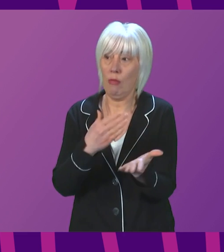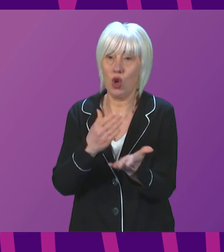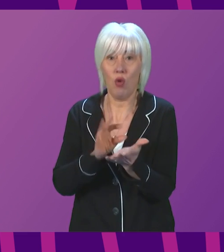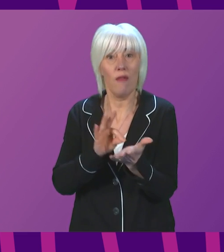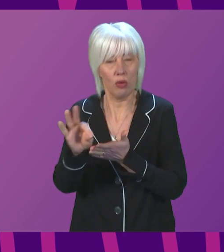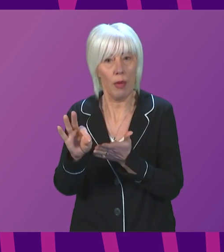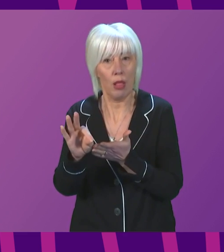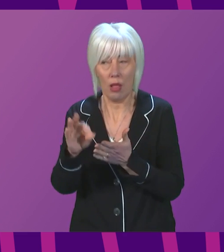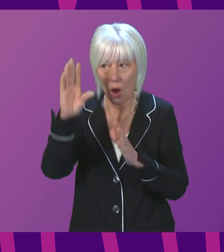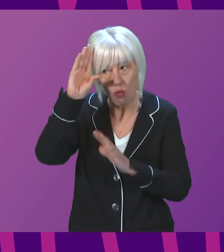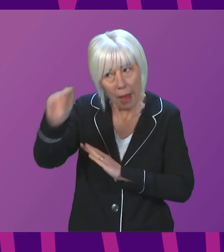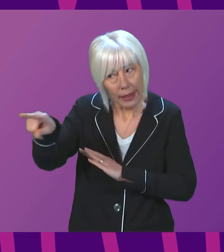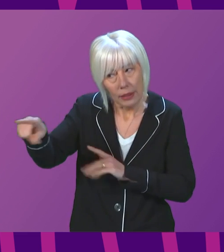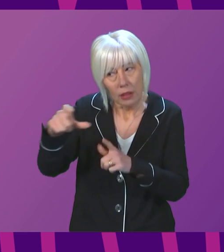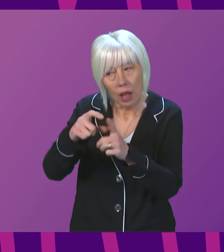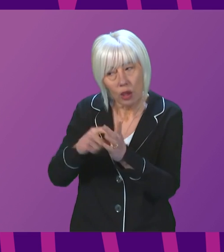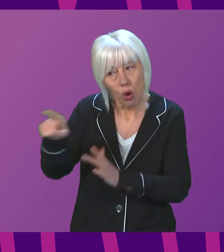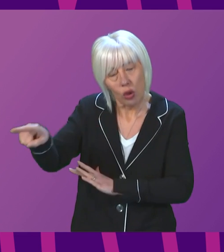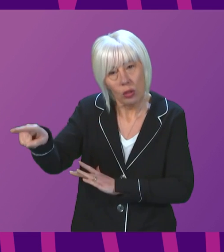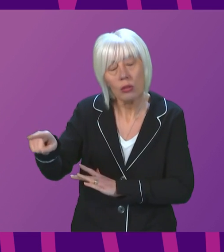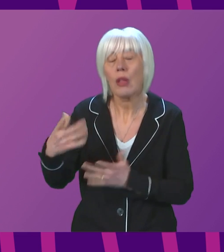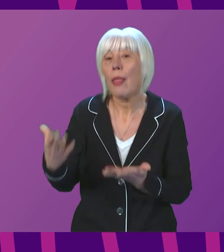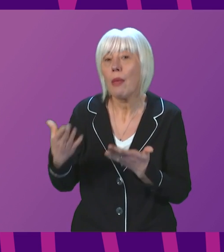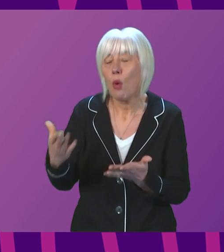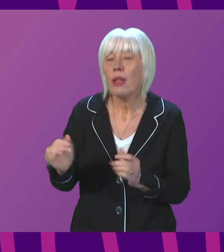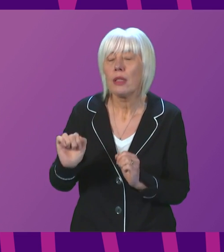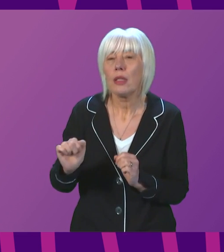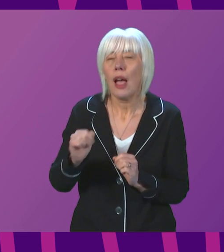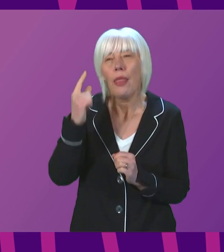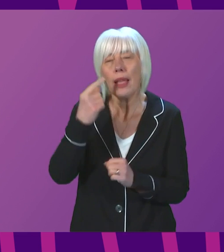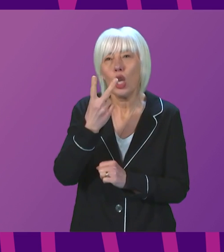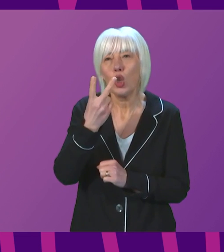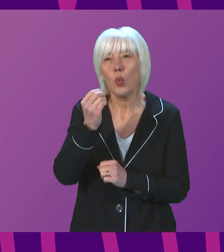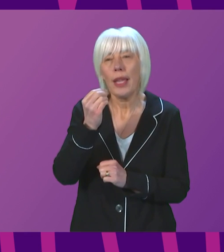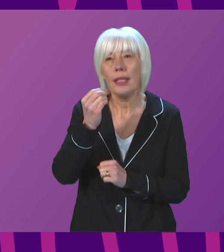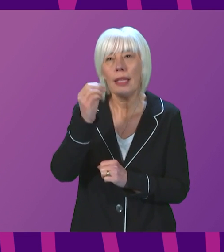Let me remind Douglas Ross that rail fares right now are, I think, 20 per cent cheaper